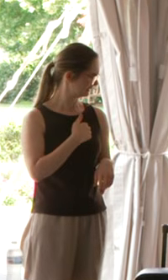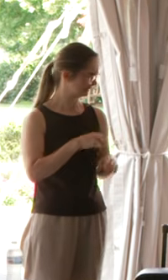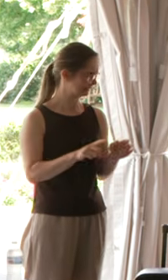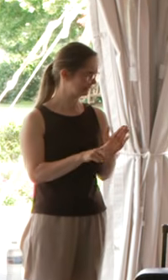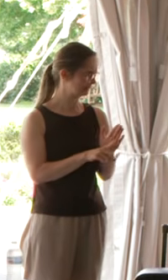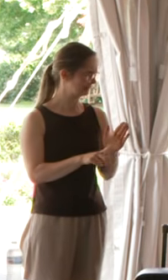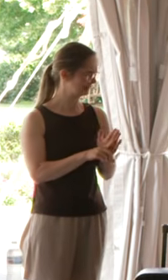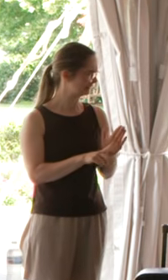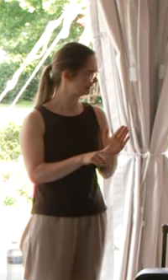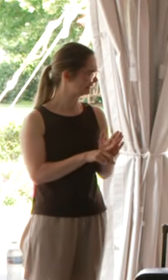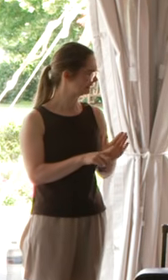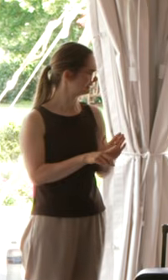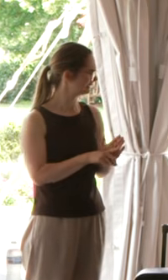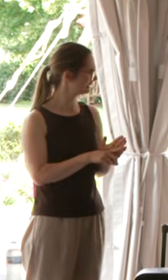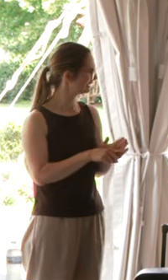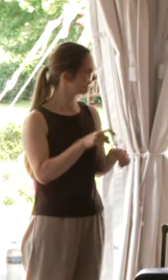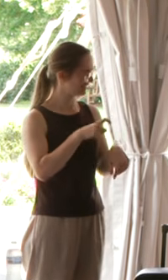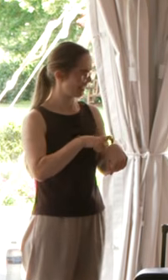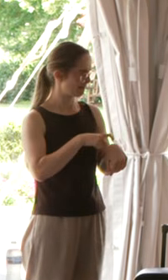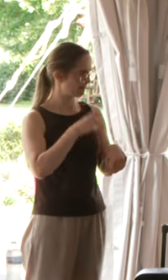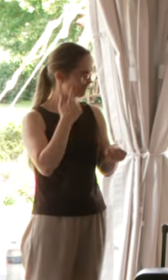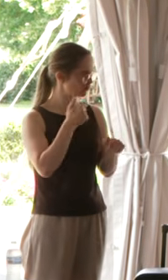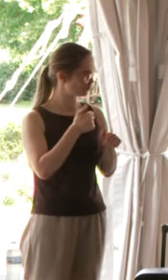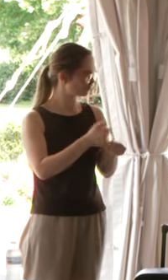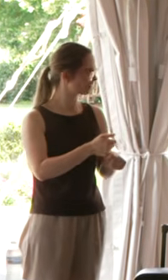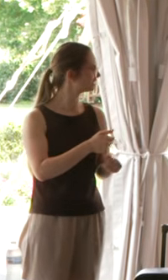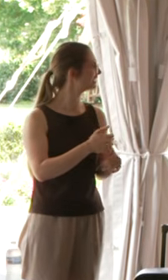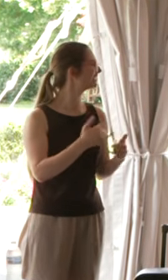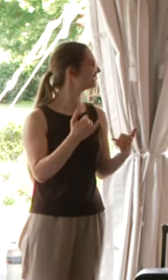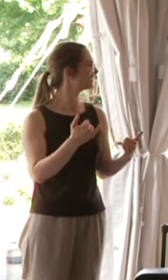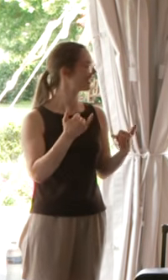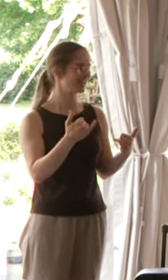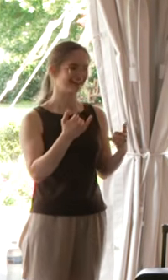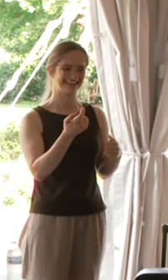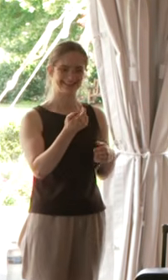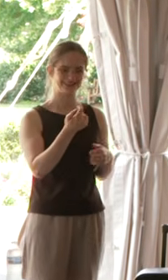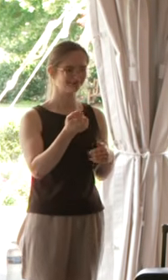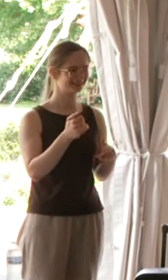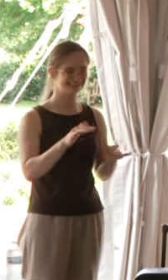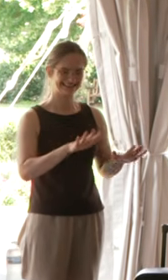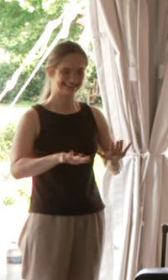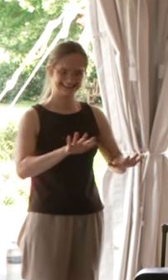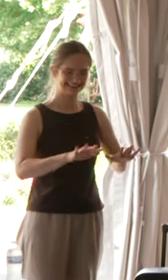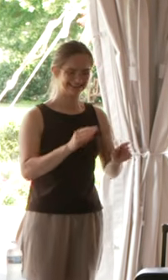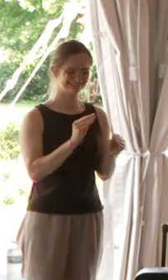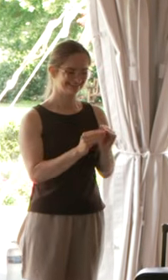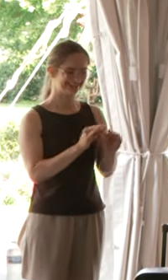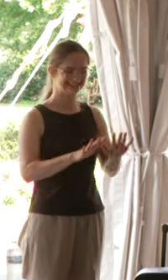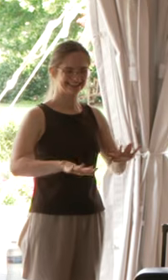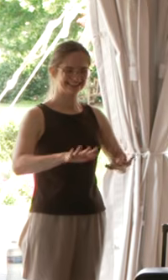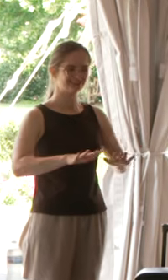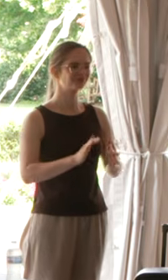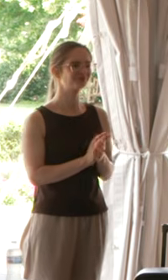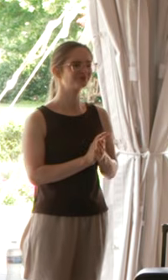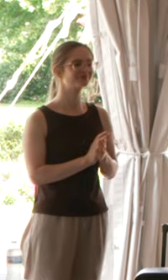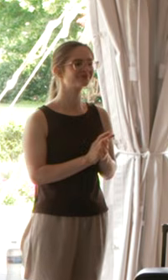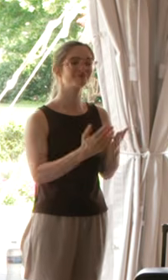timer to stay on track. We're all just having a little housekeeping right now. But thank you,